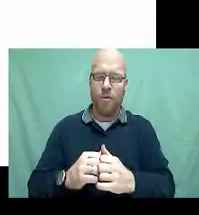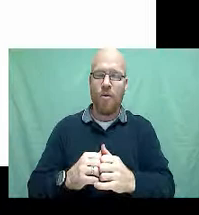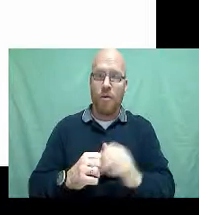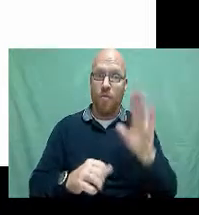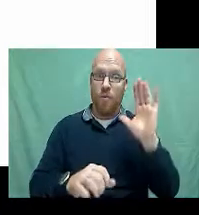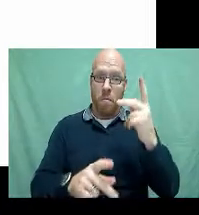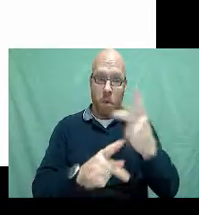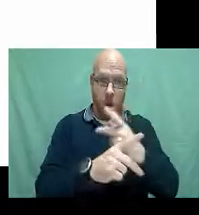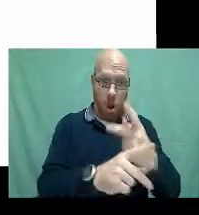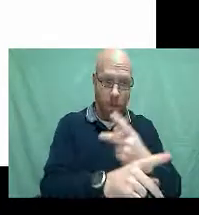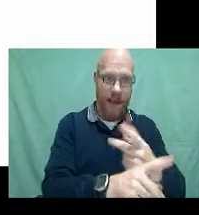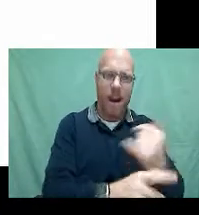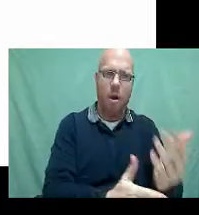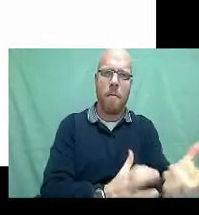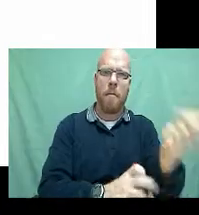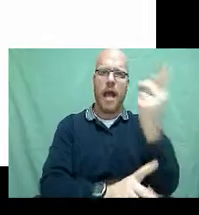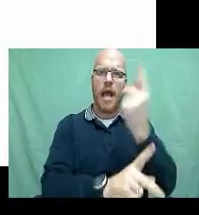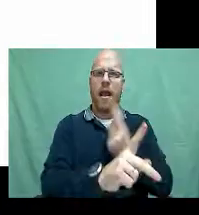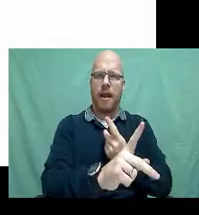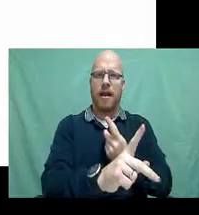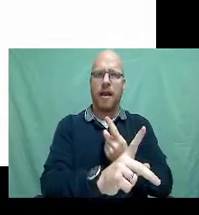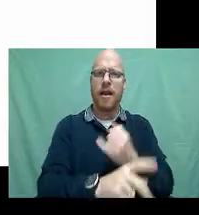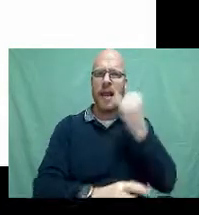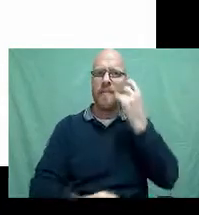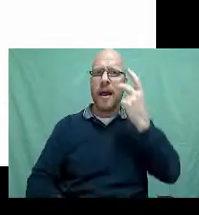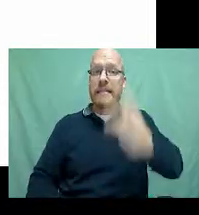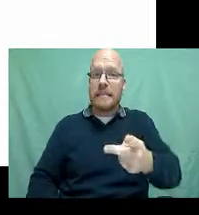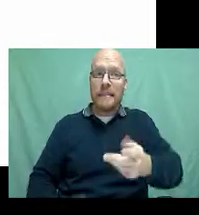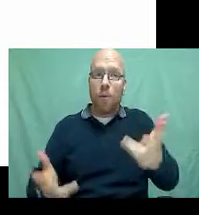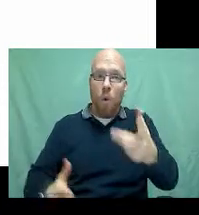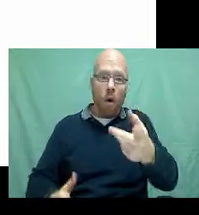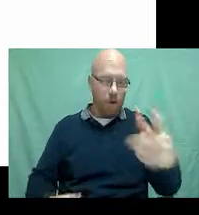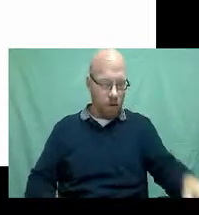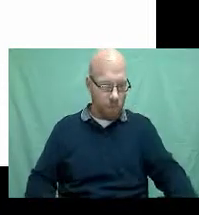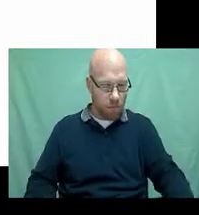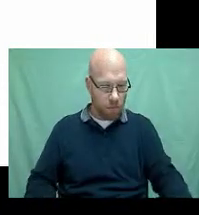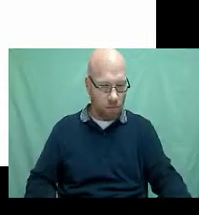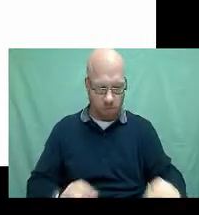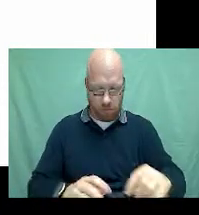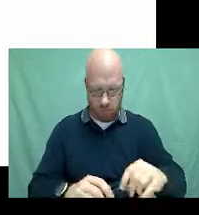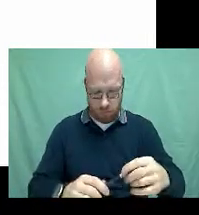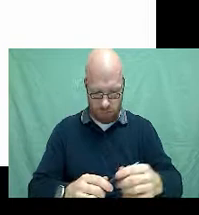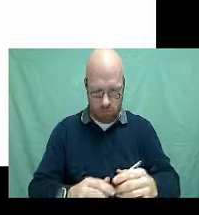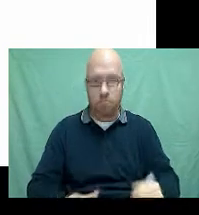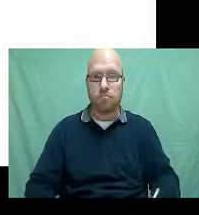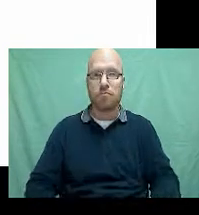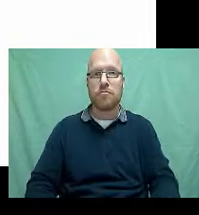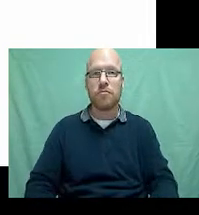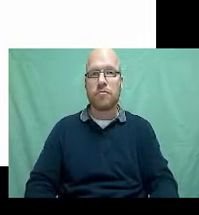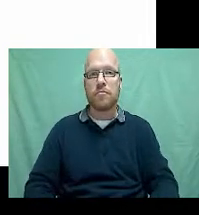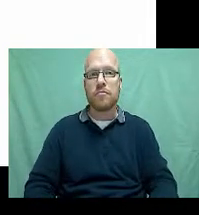x-squared minus y-squared. Now, we're working the multiplication part. Now we're going to divide it back out again